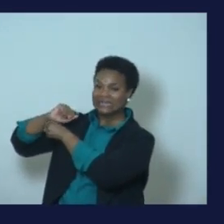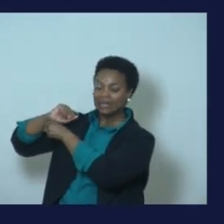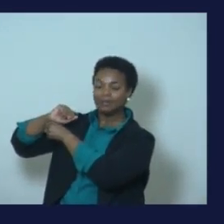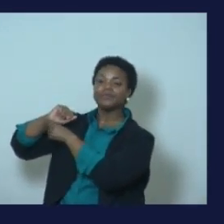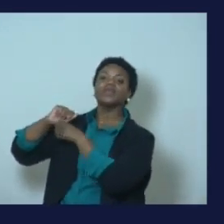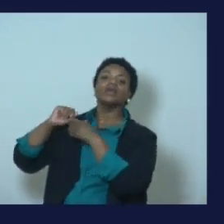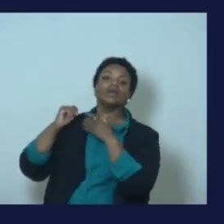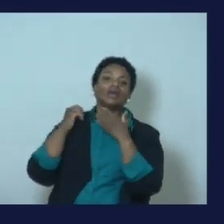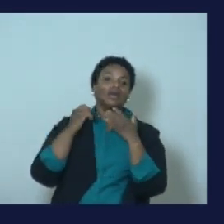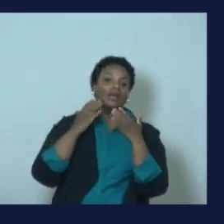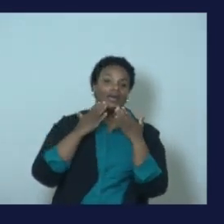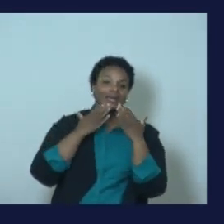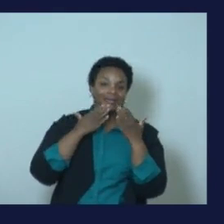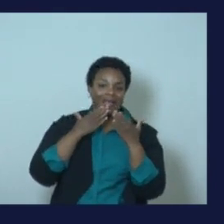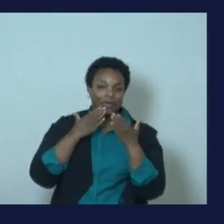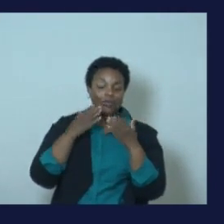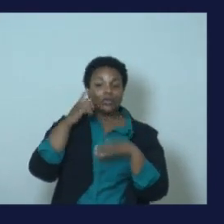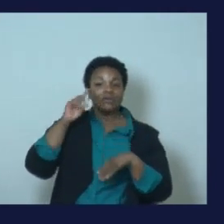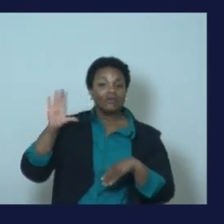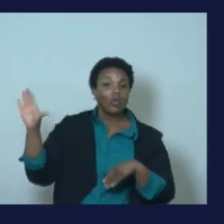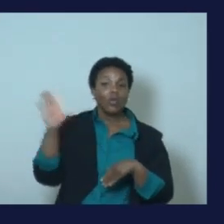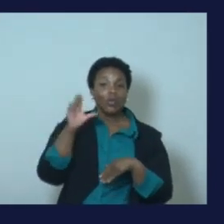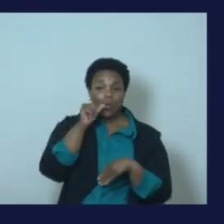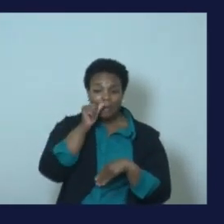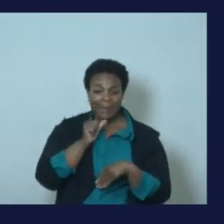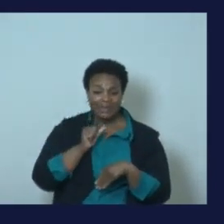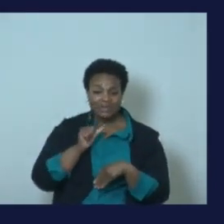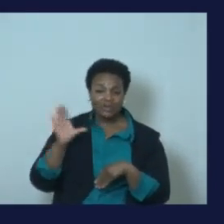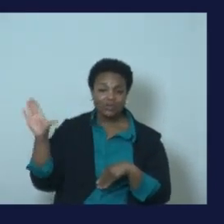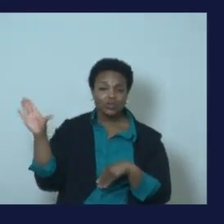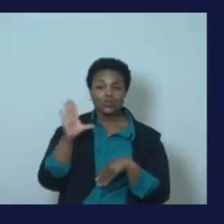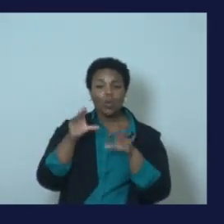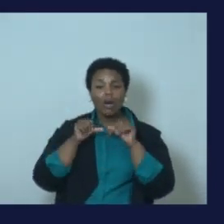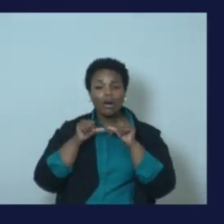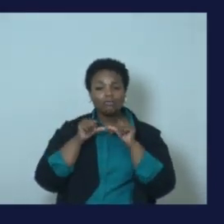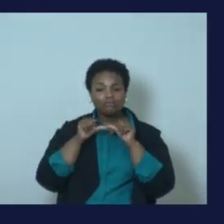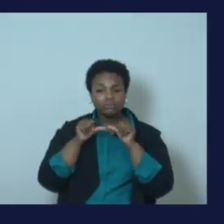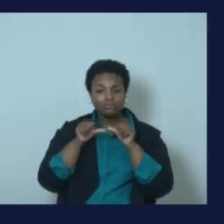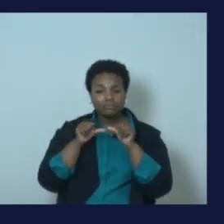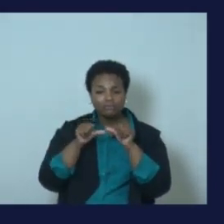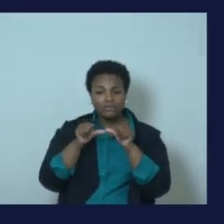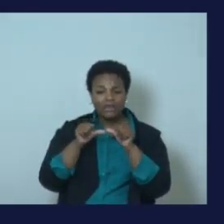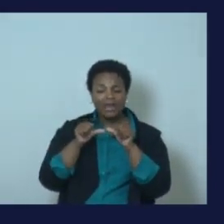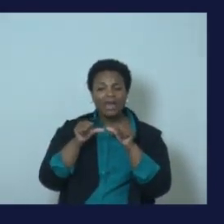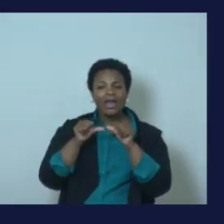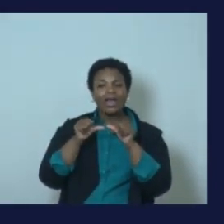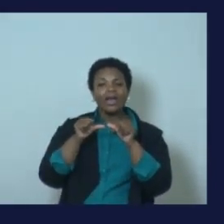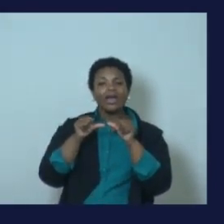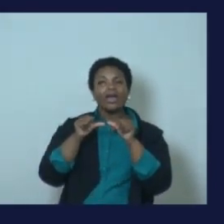THAT WE DID ENOUGH AND IT’S REALLY A WAY FOR ME TO THANK YOU.